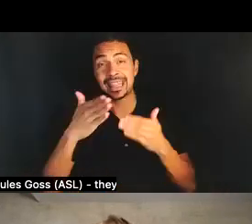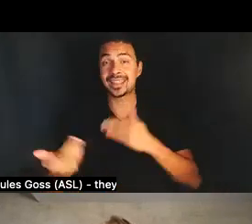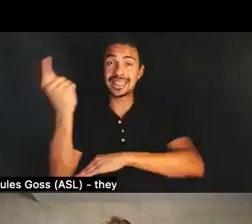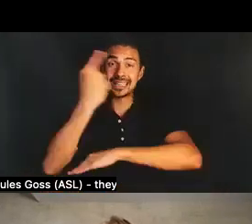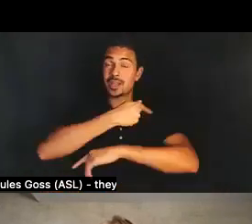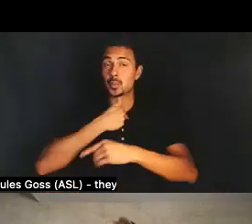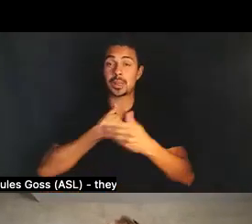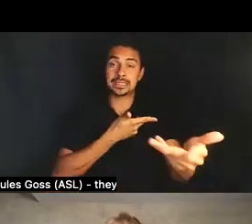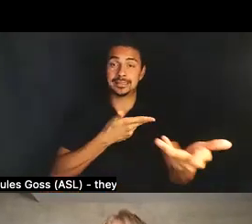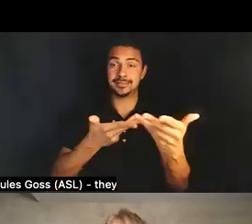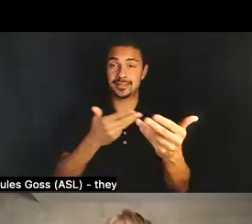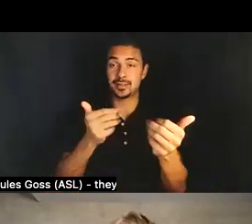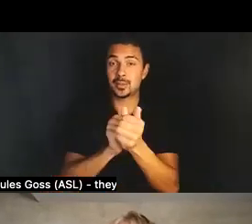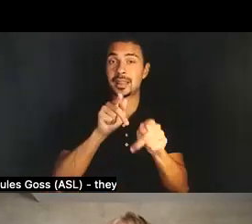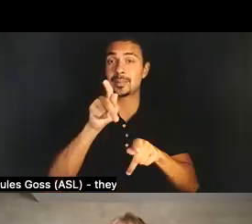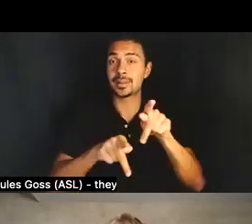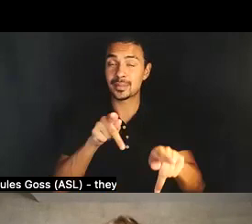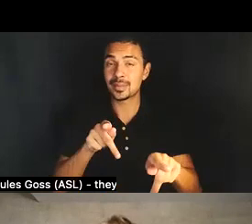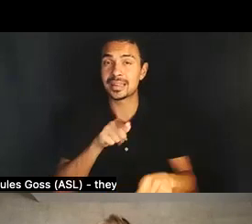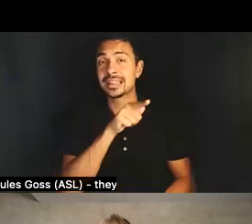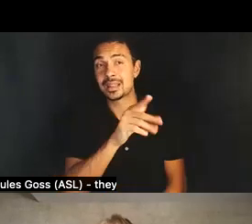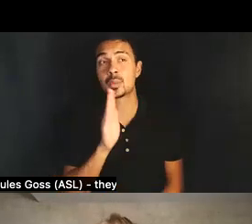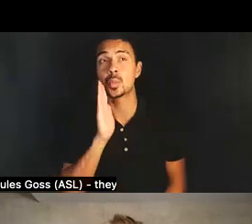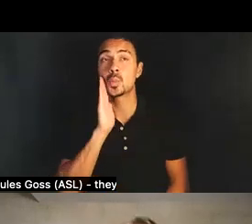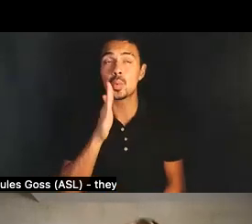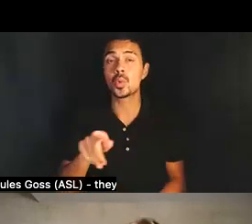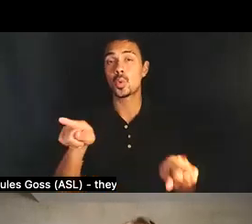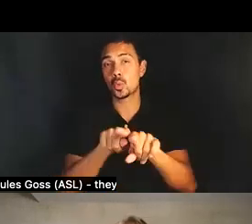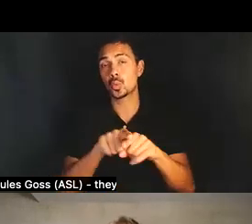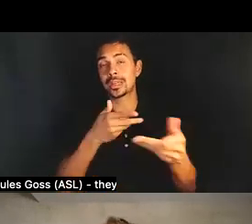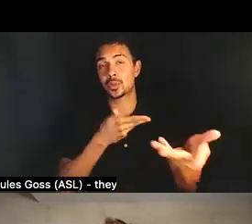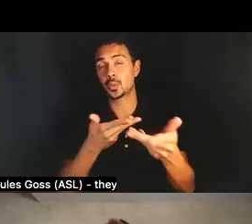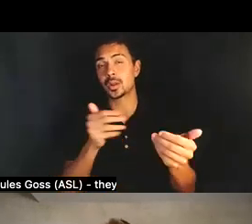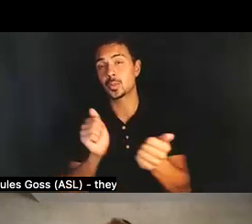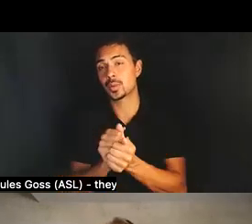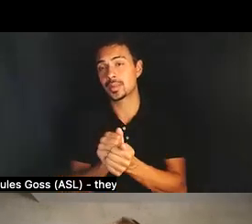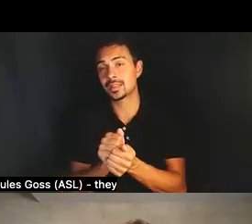the people we interact with, they are in some way going to also interact